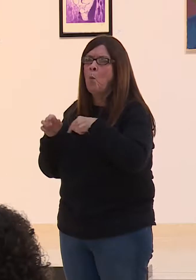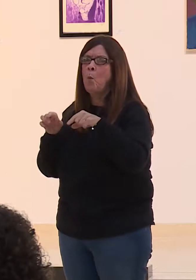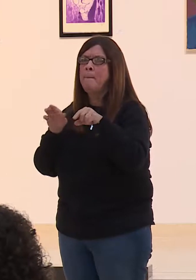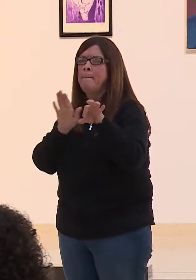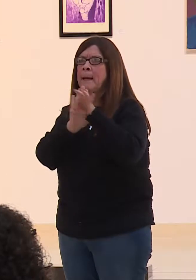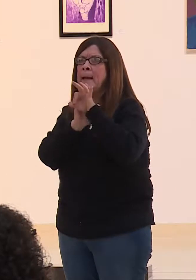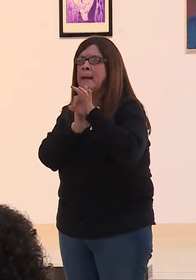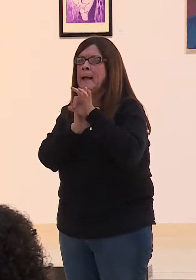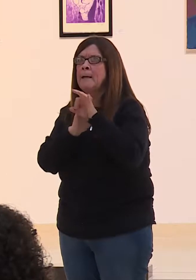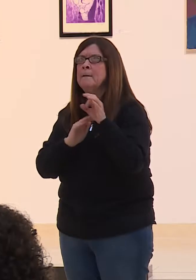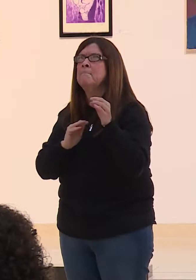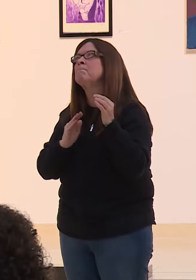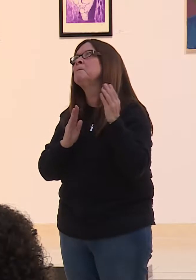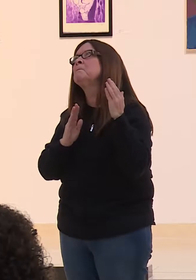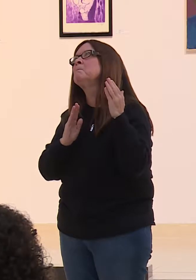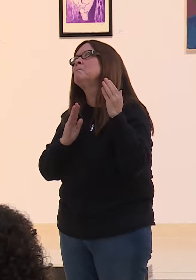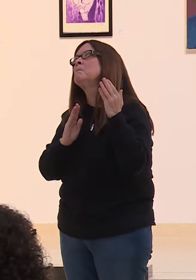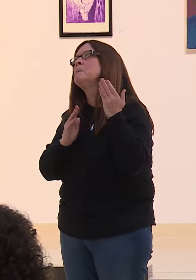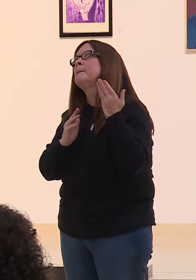the Inspirational Challenge.